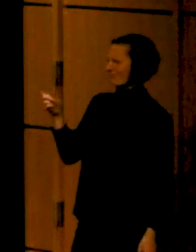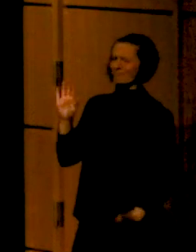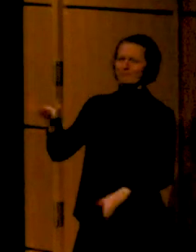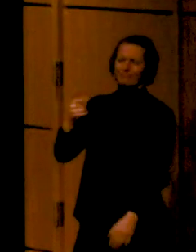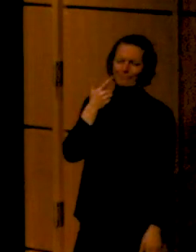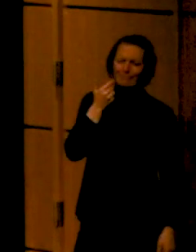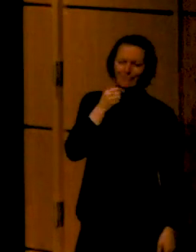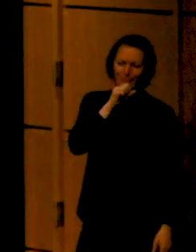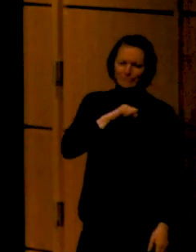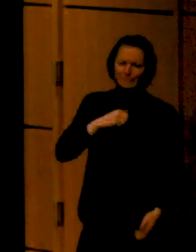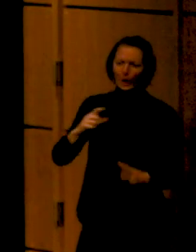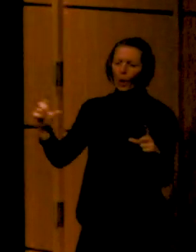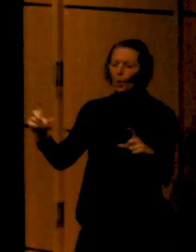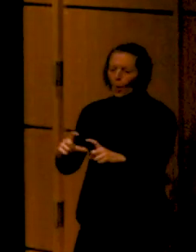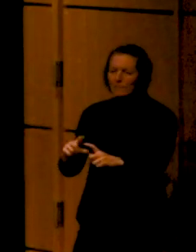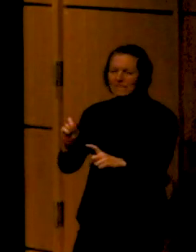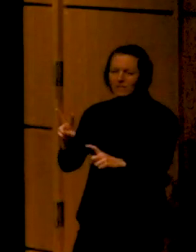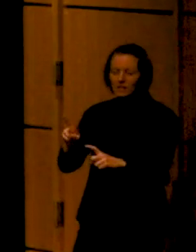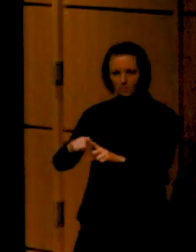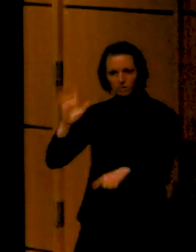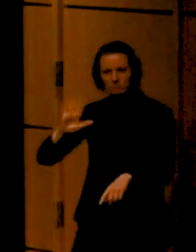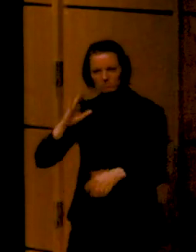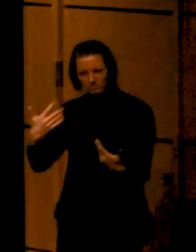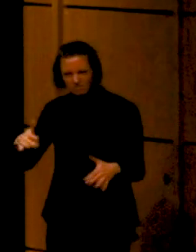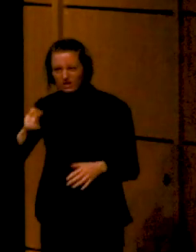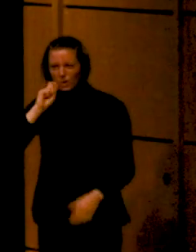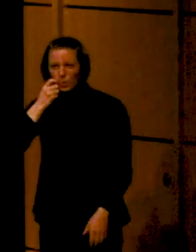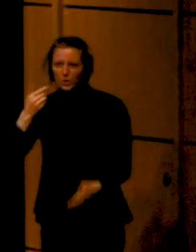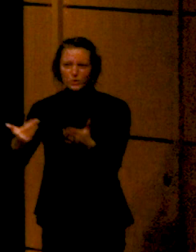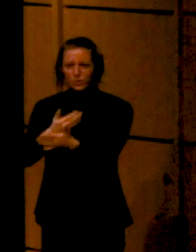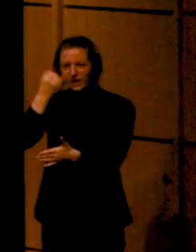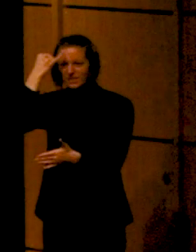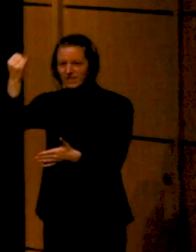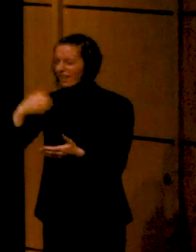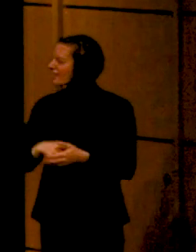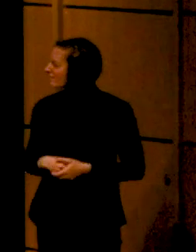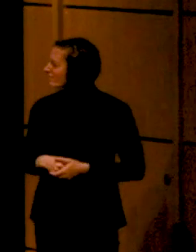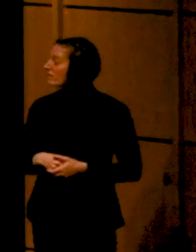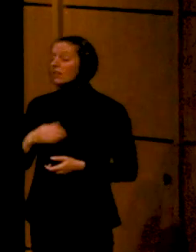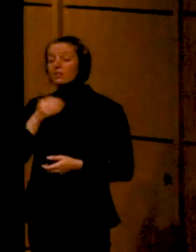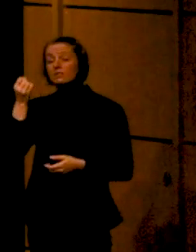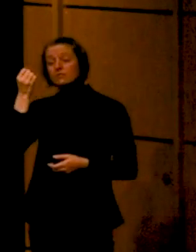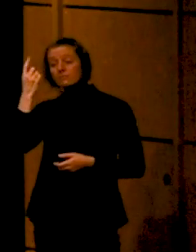But all the rage at the time and it's a beautiful expression of our need to take something on